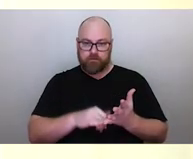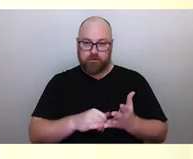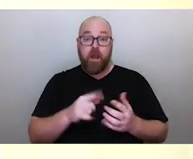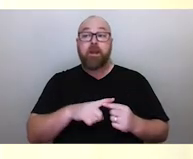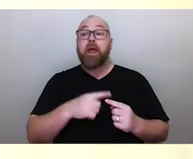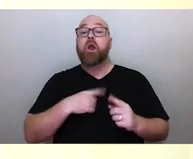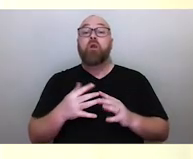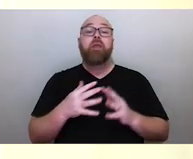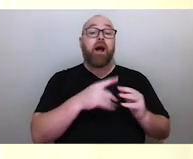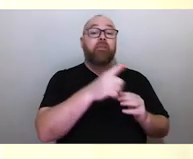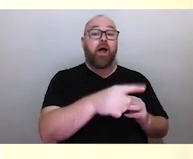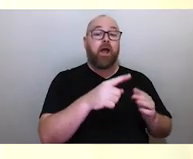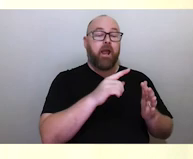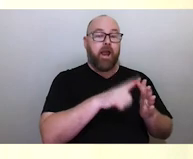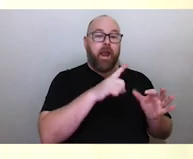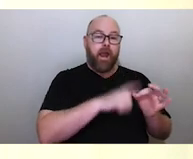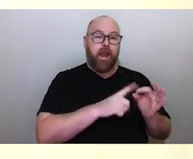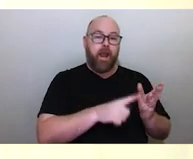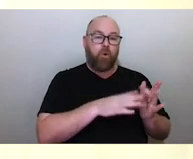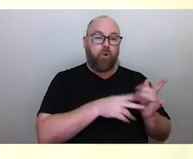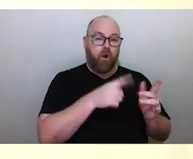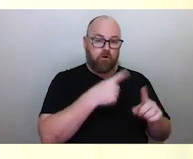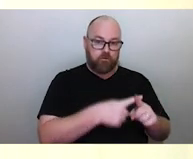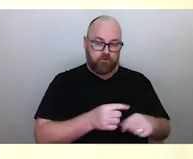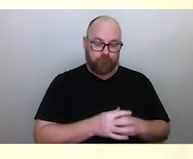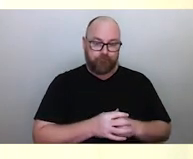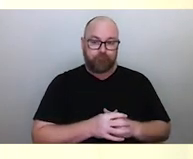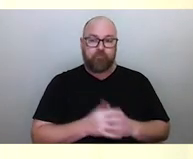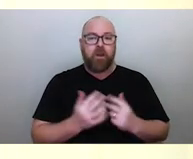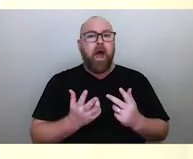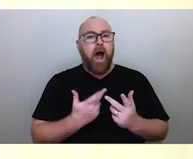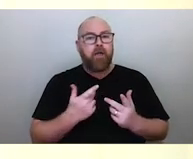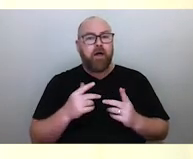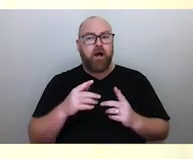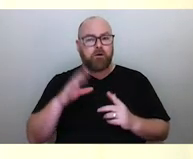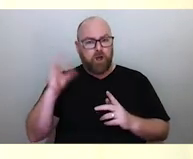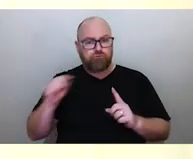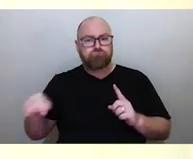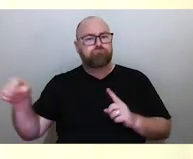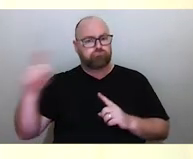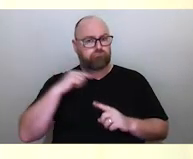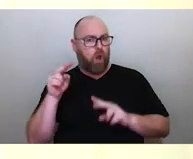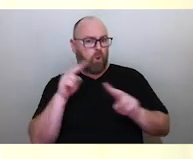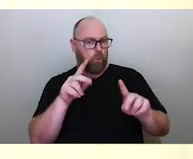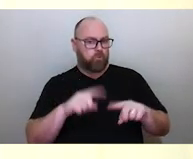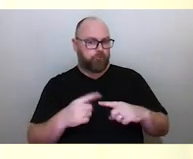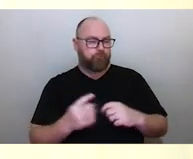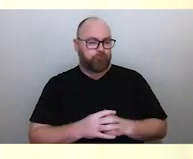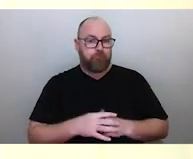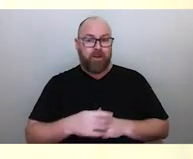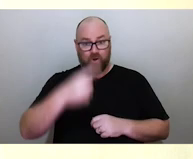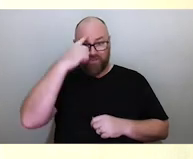and around the world also observe this type of phenomenon. But thinking about it in a different way is important because not